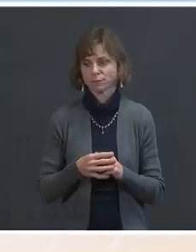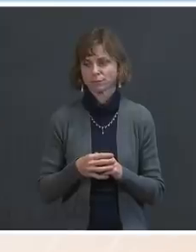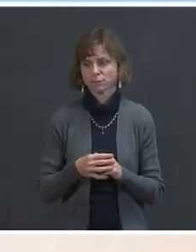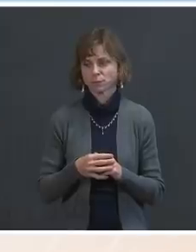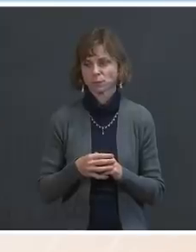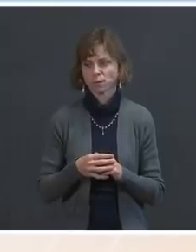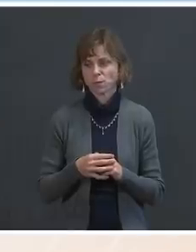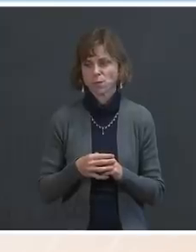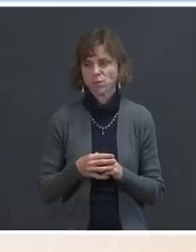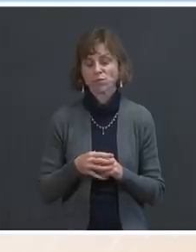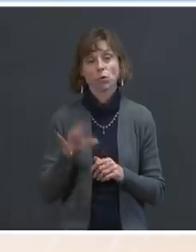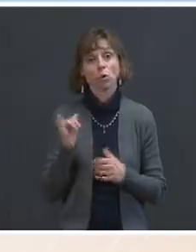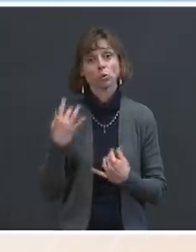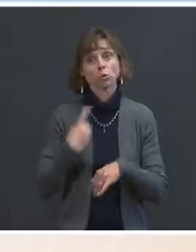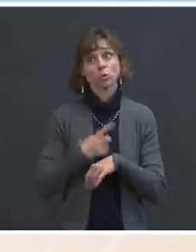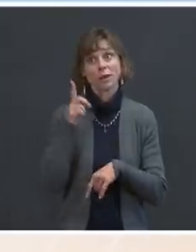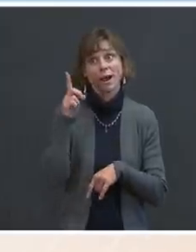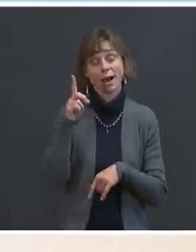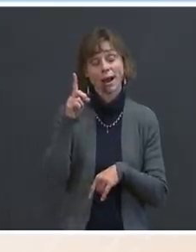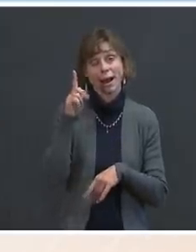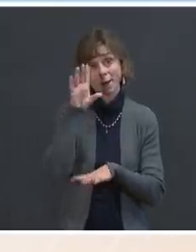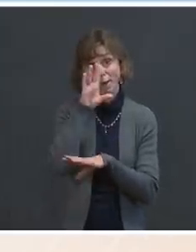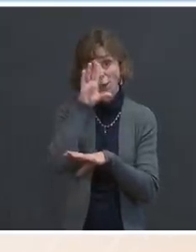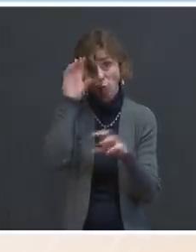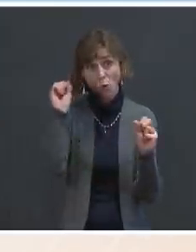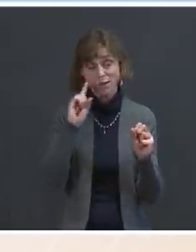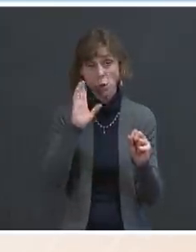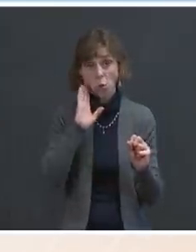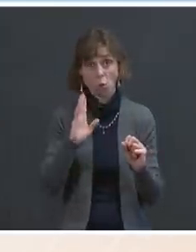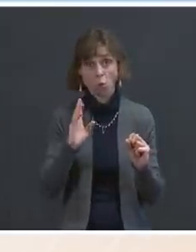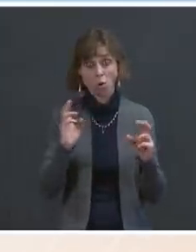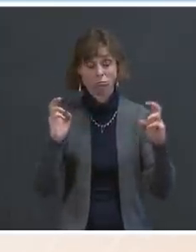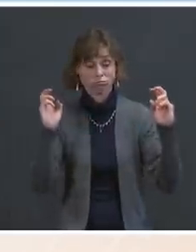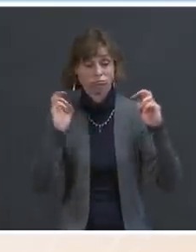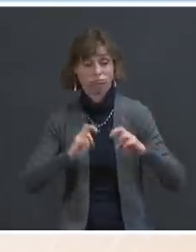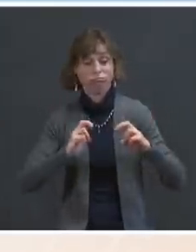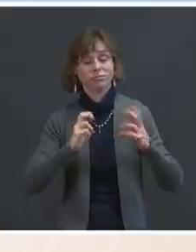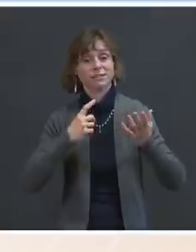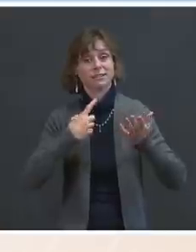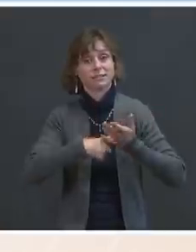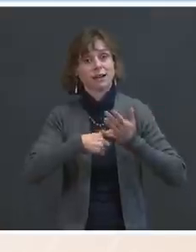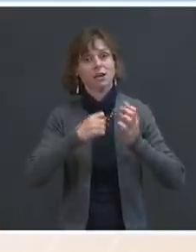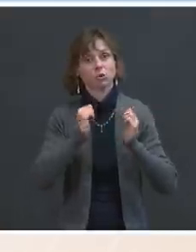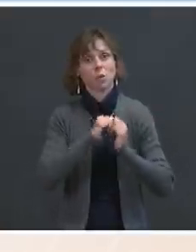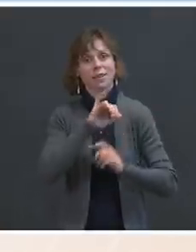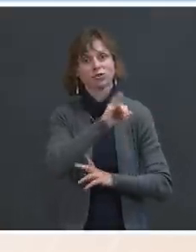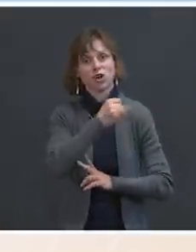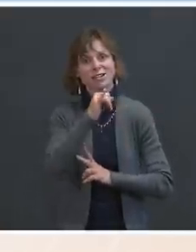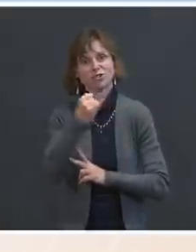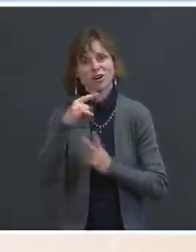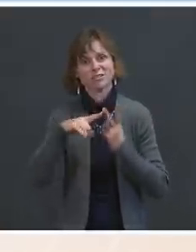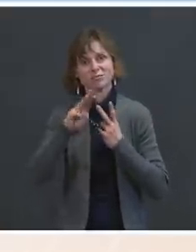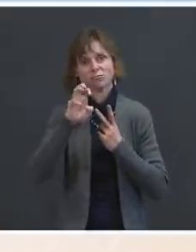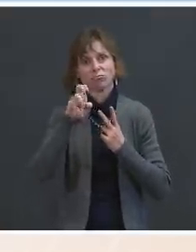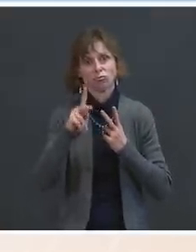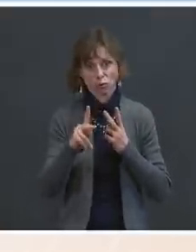the President will join the CEOs of Johnson & Johnson and Merck to discuss their historic partnership that will produce more lifesaving vaccines